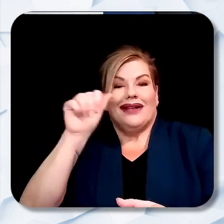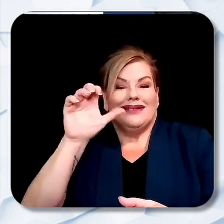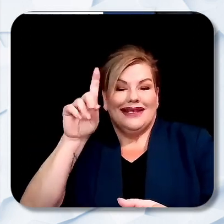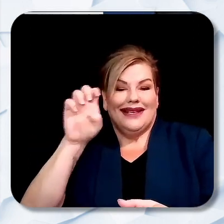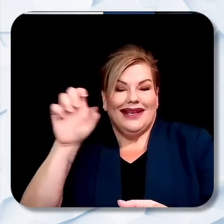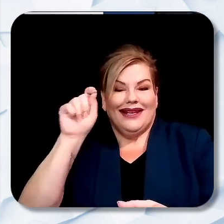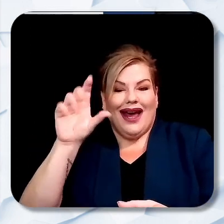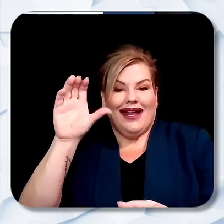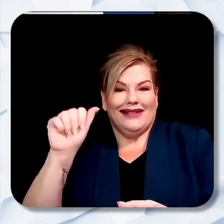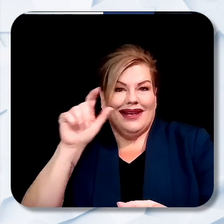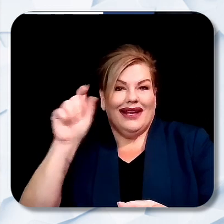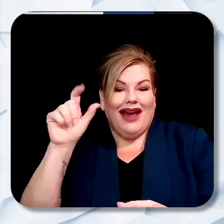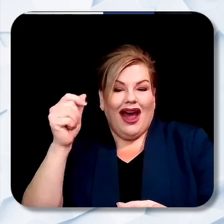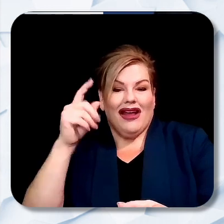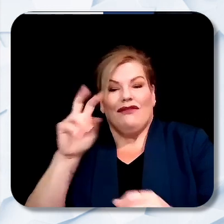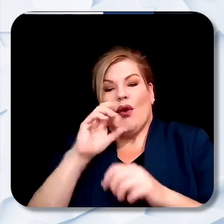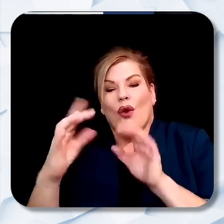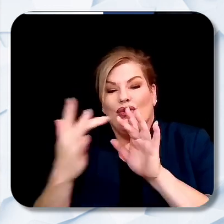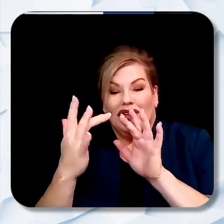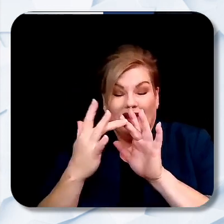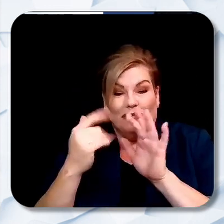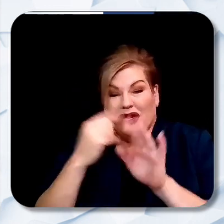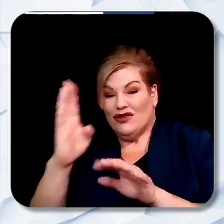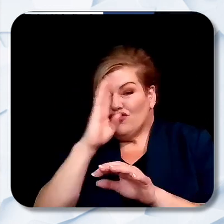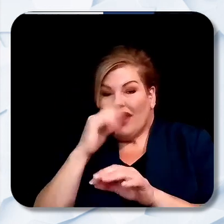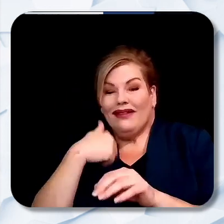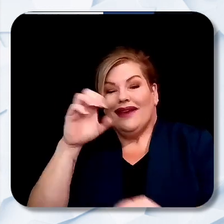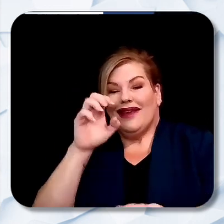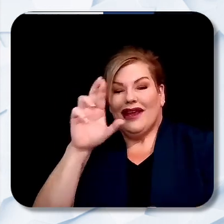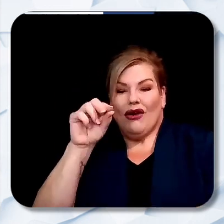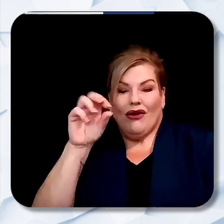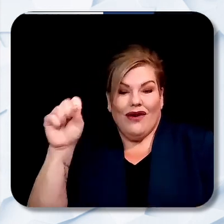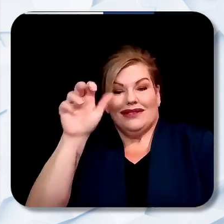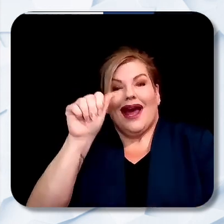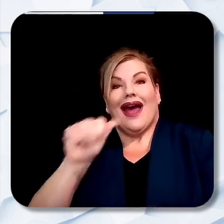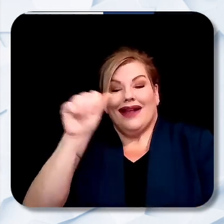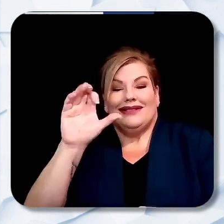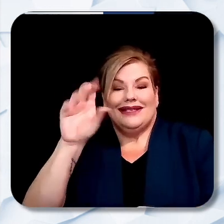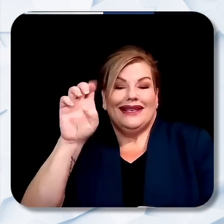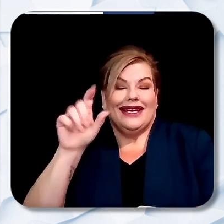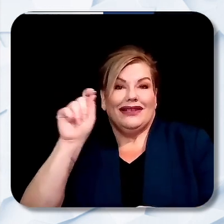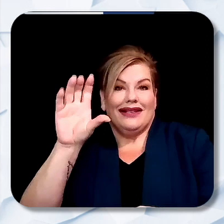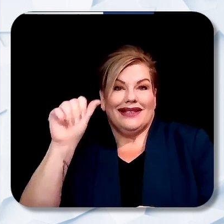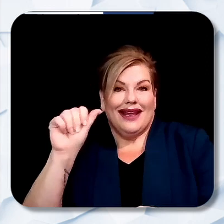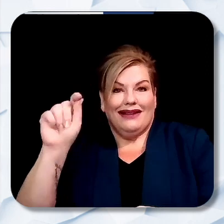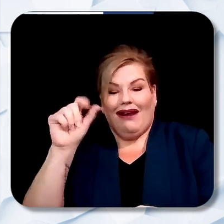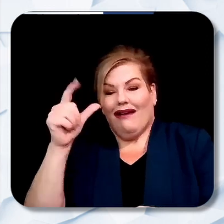you can reach me directly at EROSS@CDE.CA.Gov. Thank you.